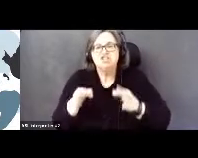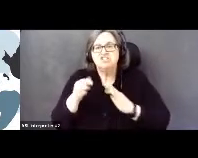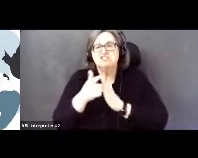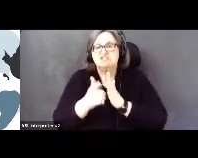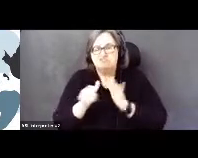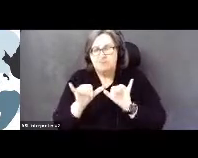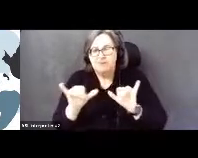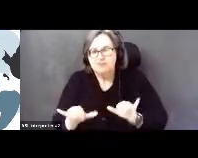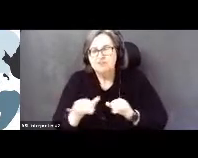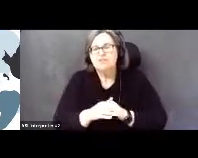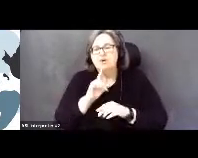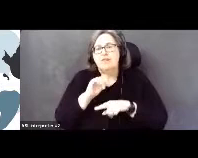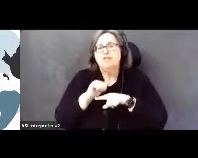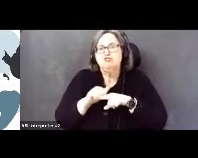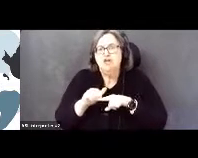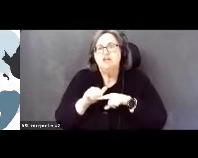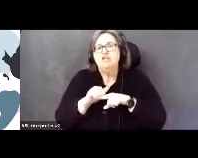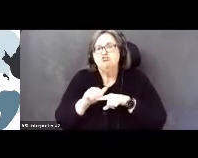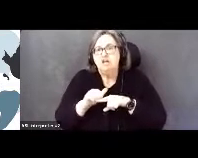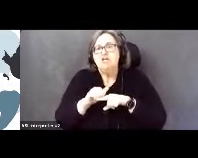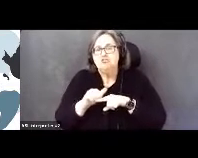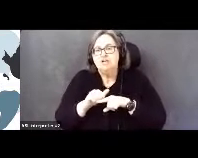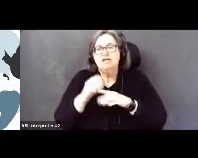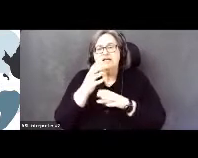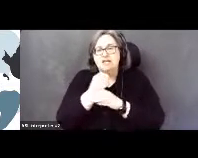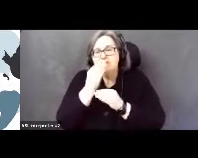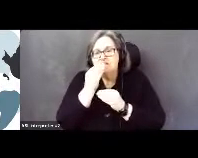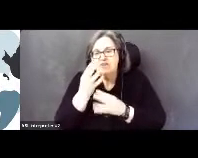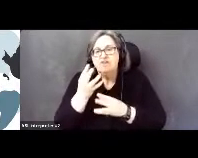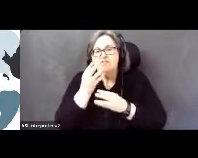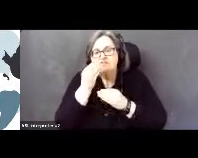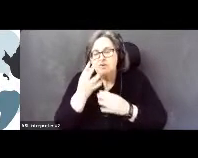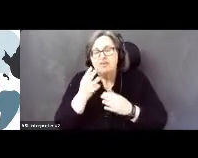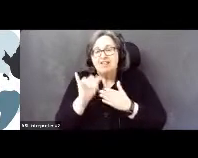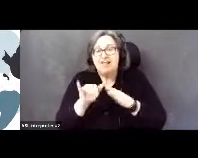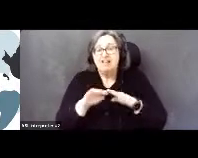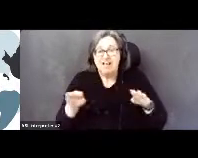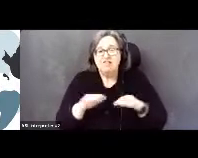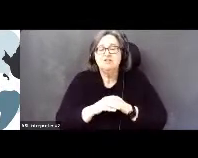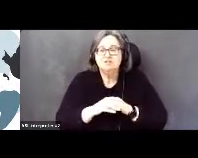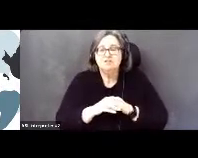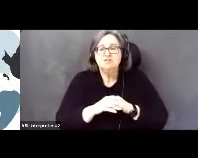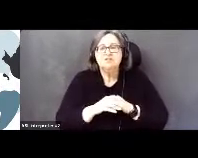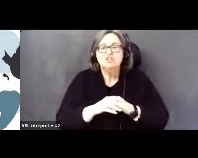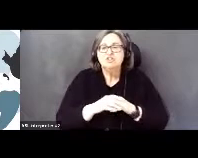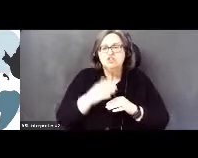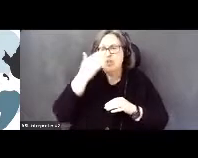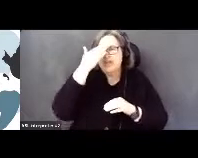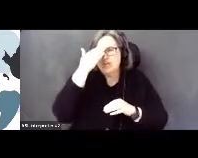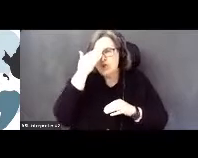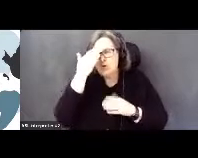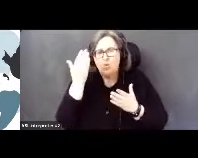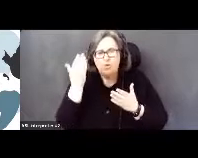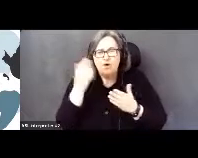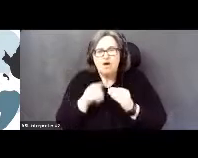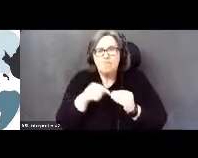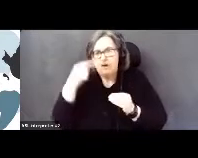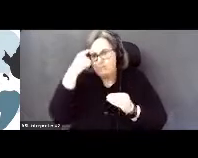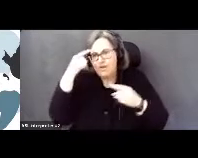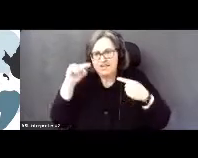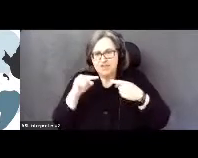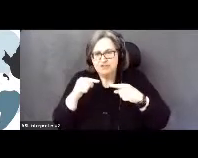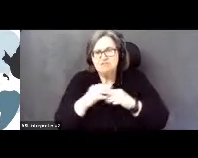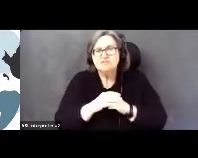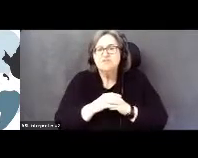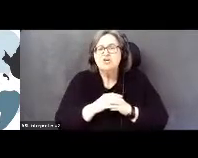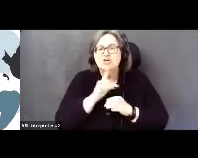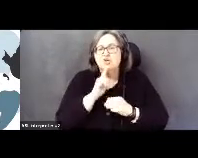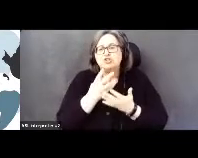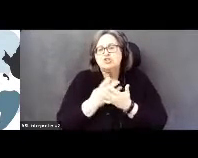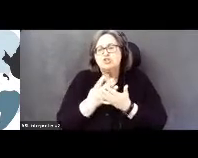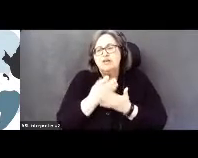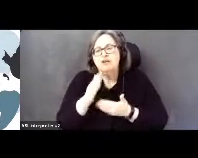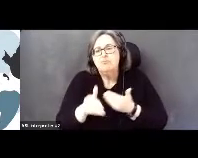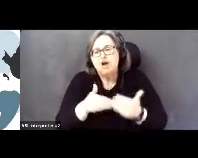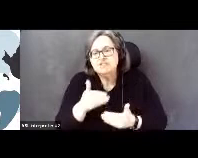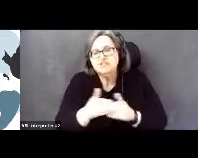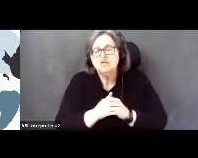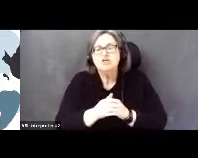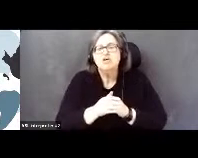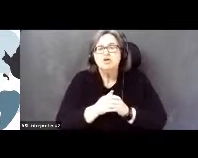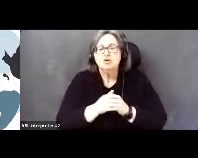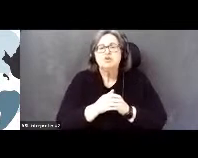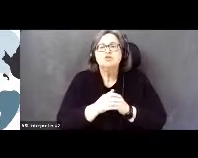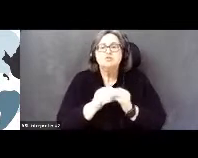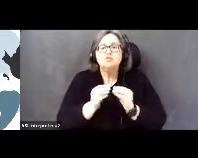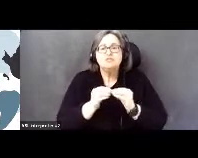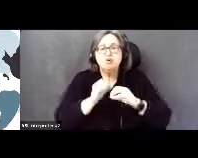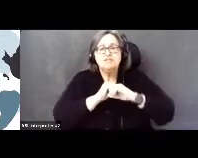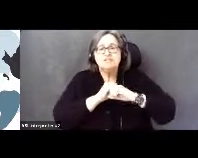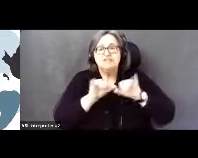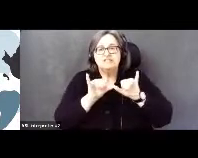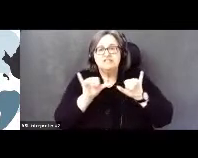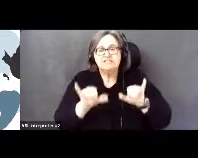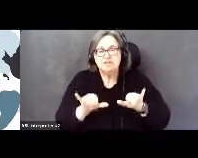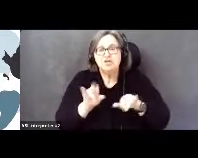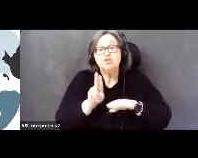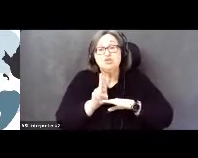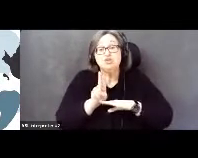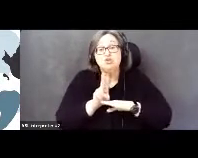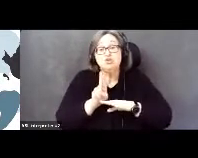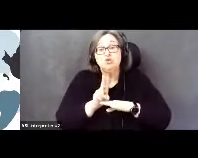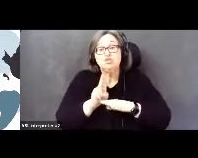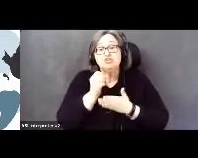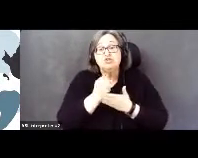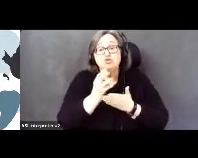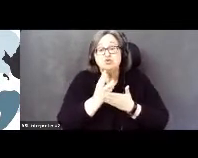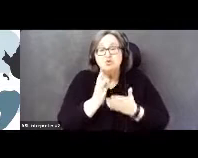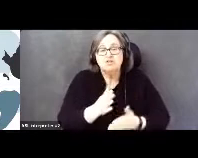training, training, training. Getting information